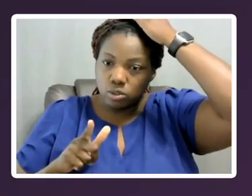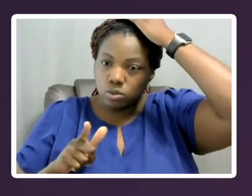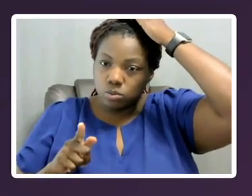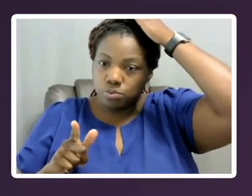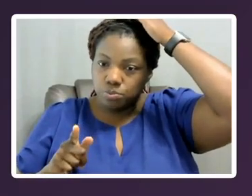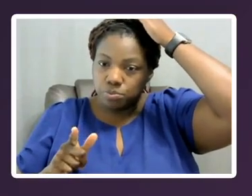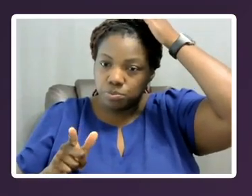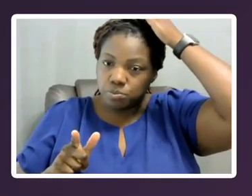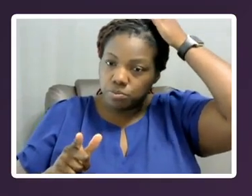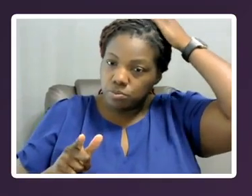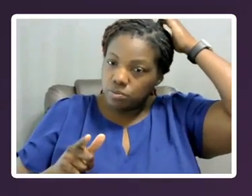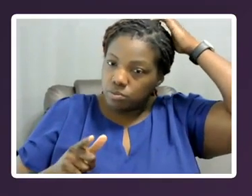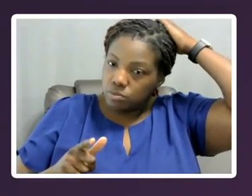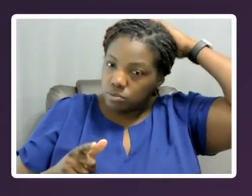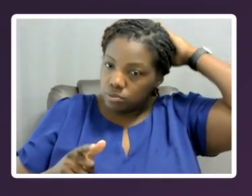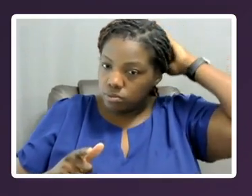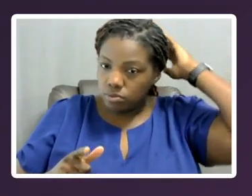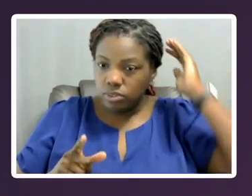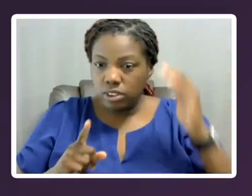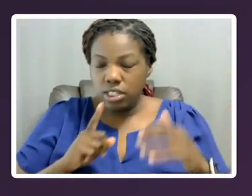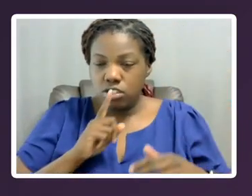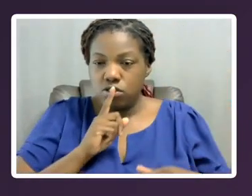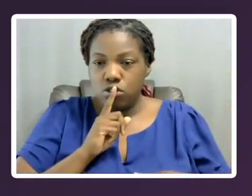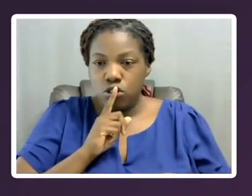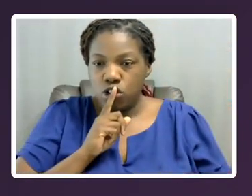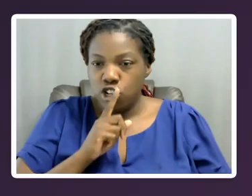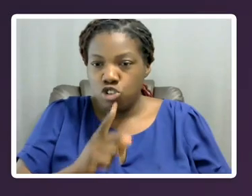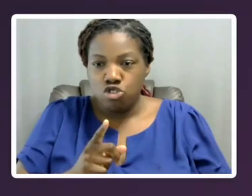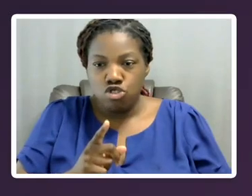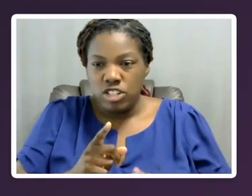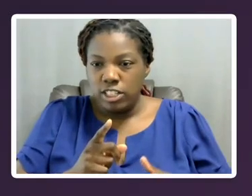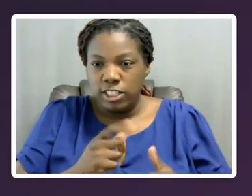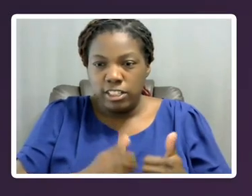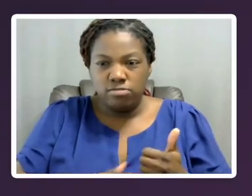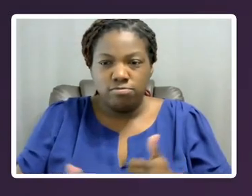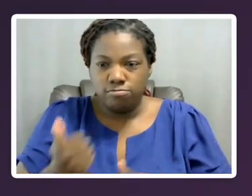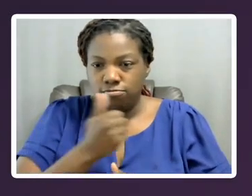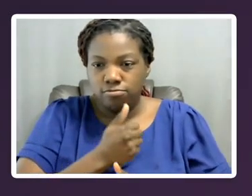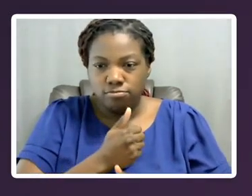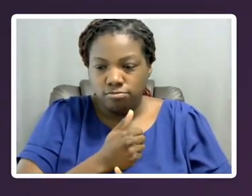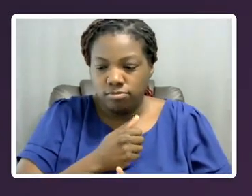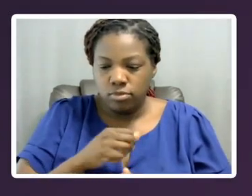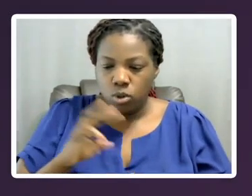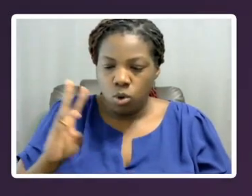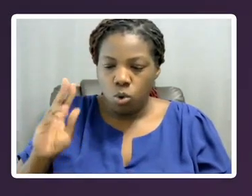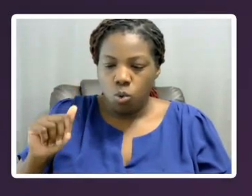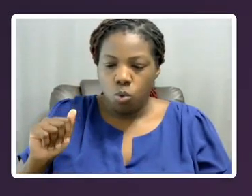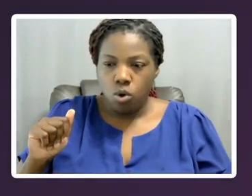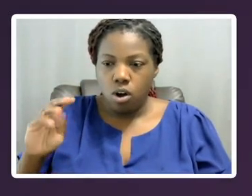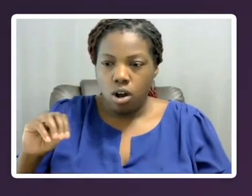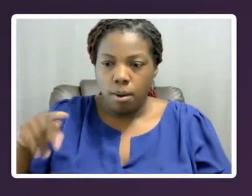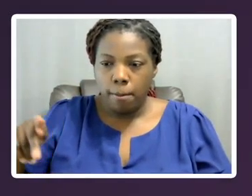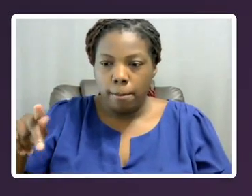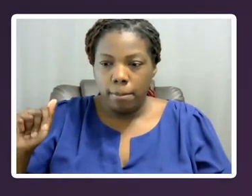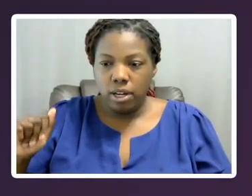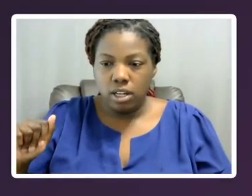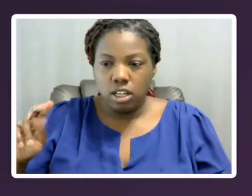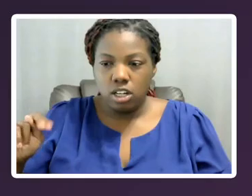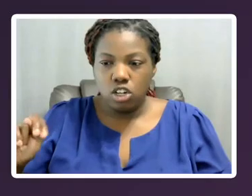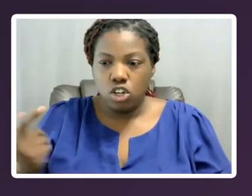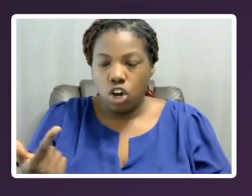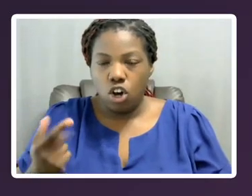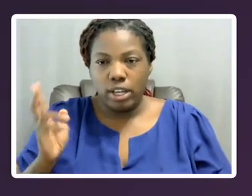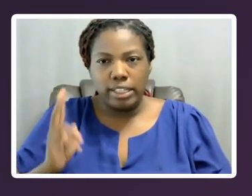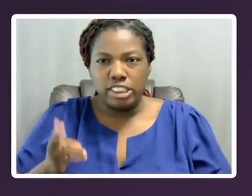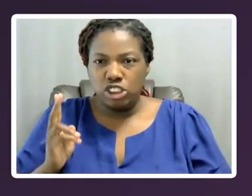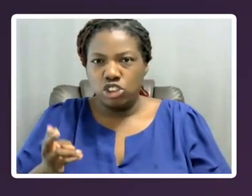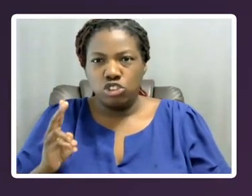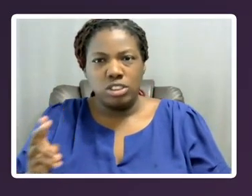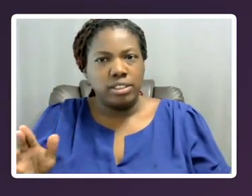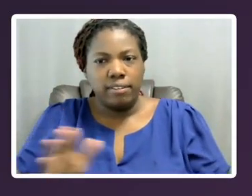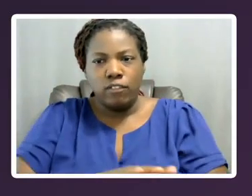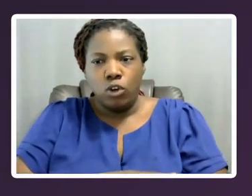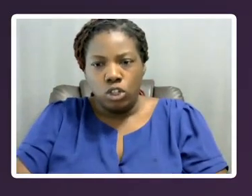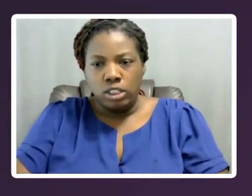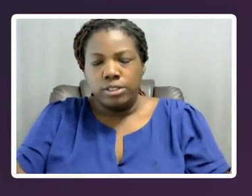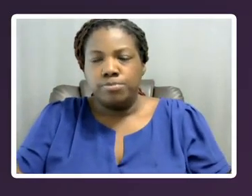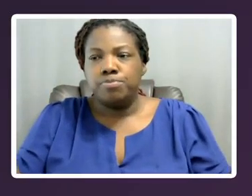it overshadows Wampanoag and colonial history overall. It is a source of stereotypes. It's